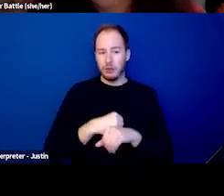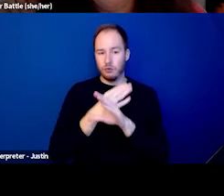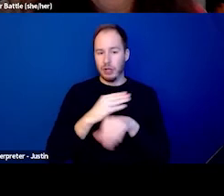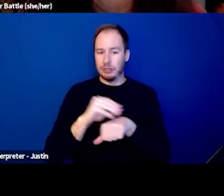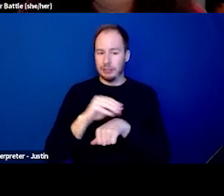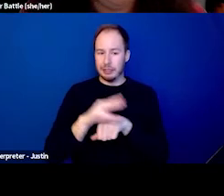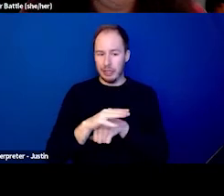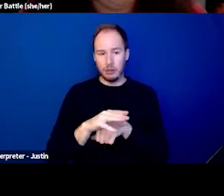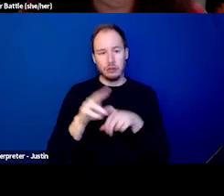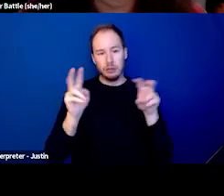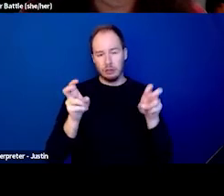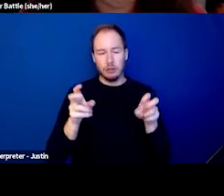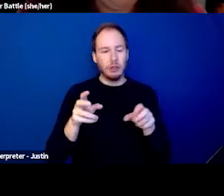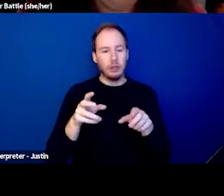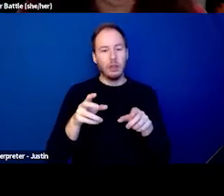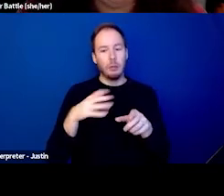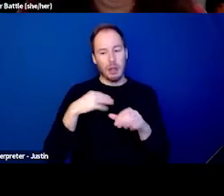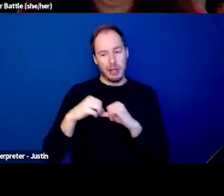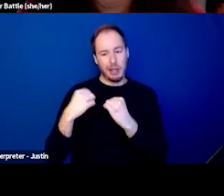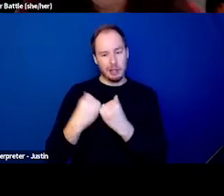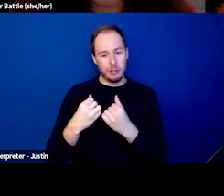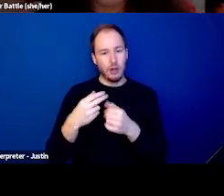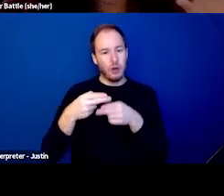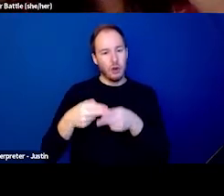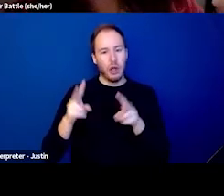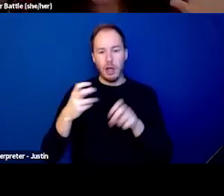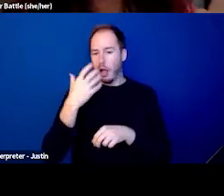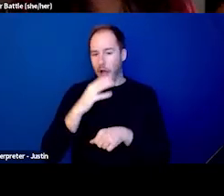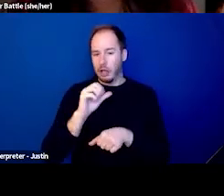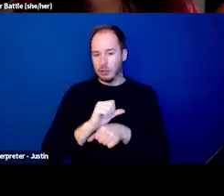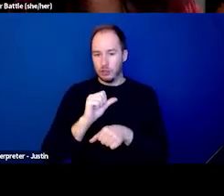which is what we call it at my agency, as a hot job.